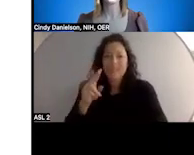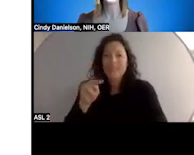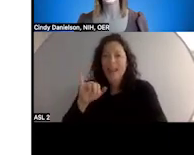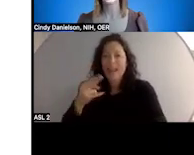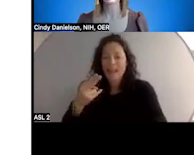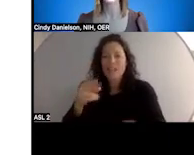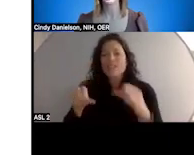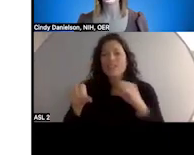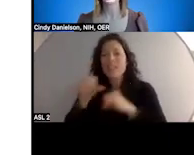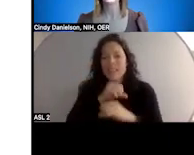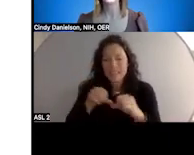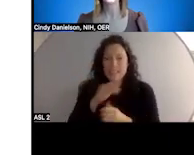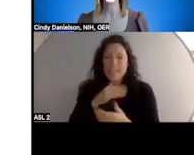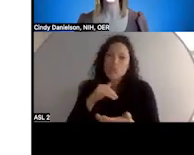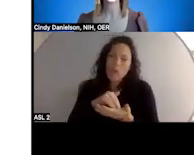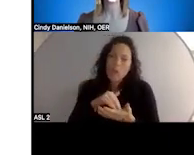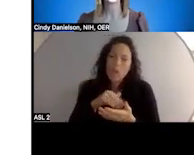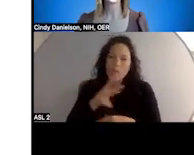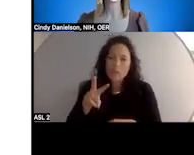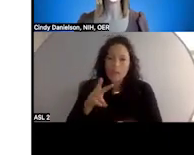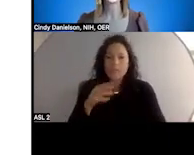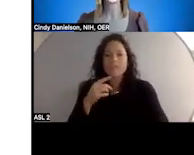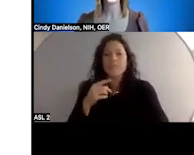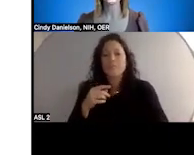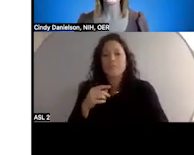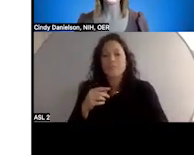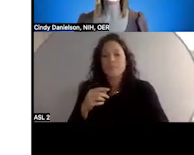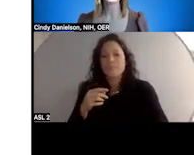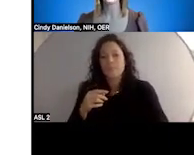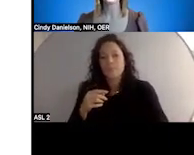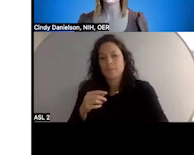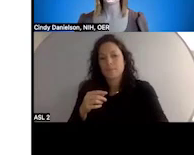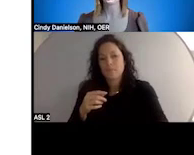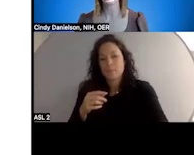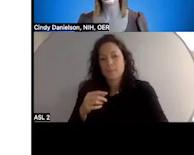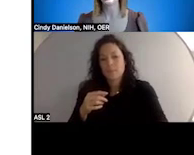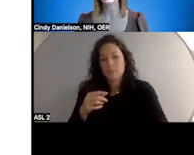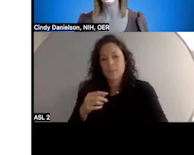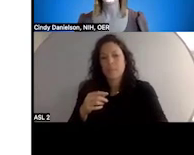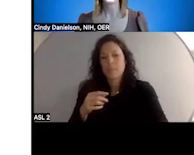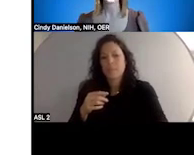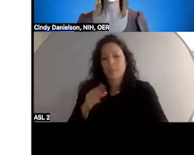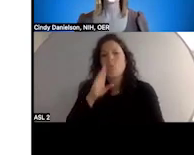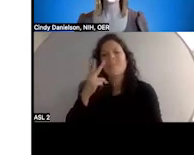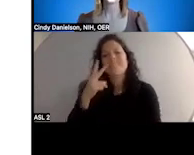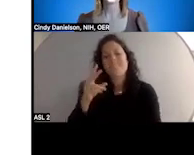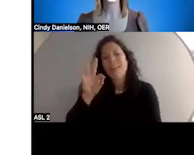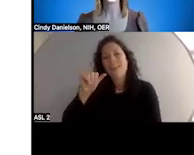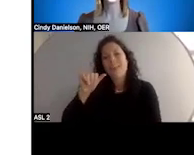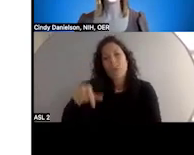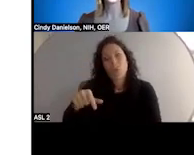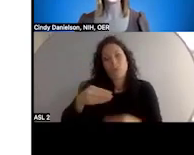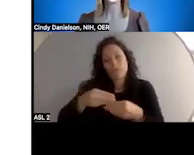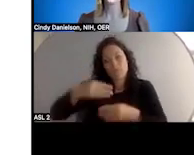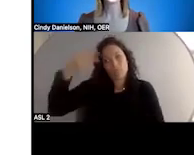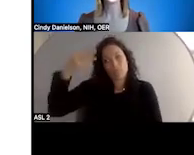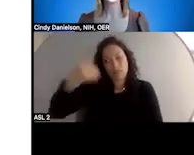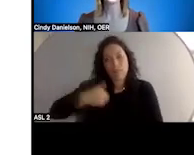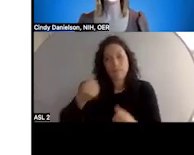for all of this information including a number of FAQs, which might be especially helpful. You can reach out to sharing@nih.gov